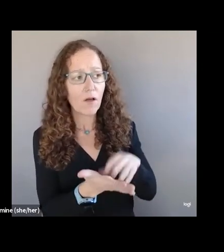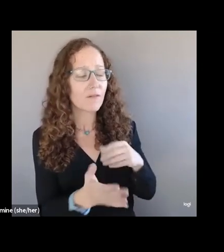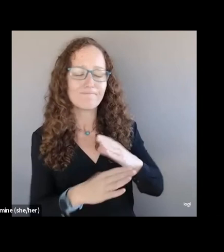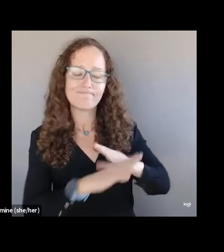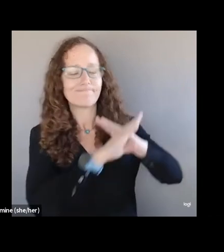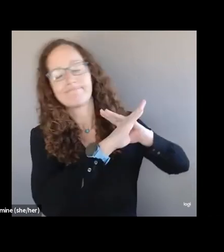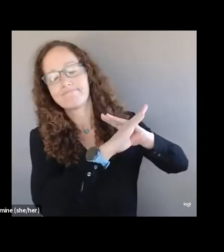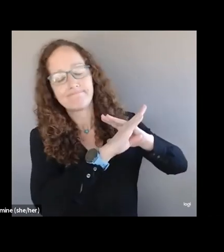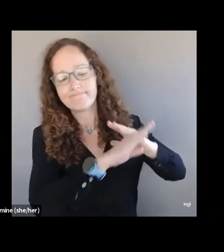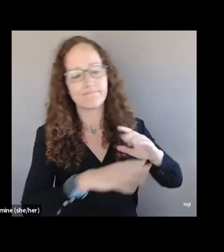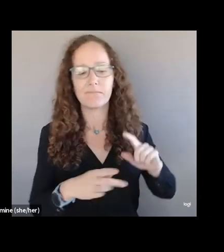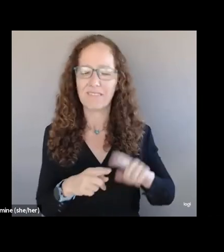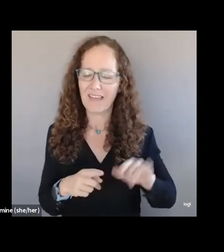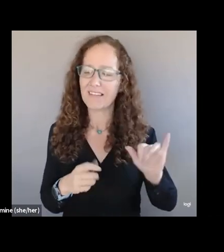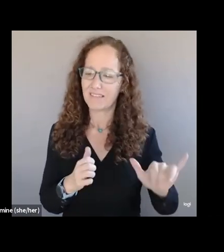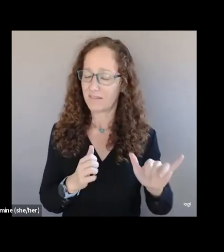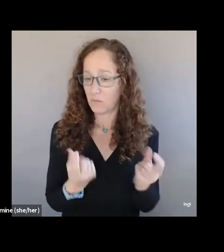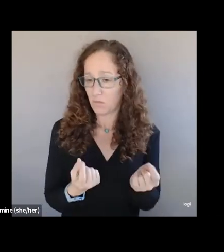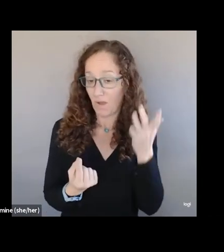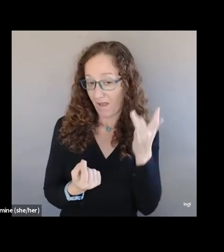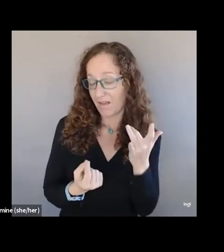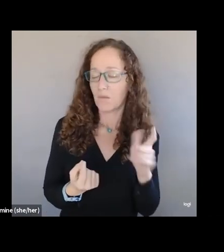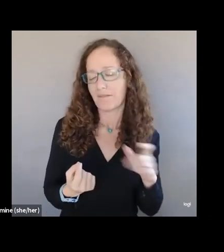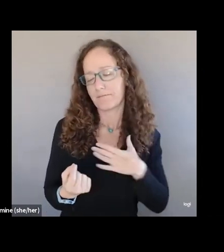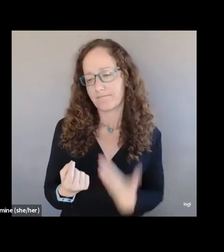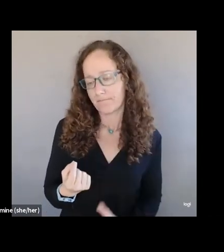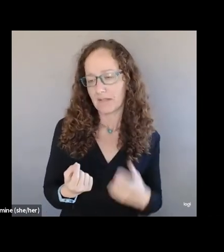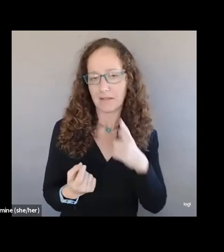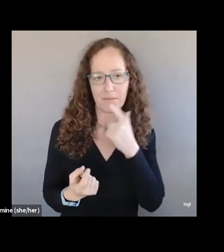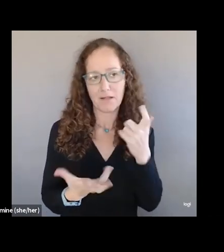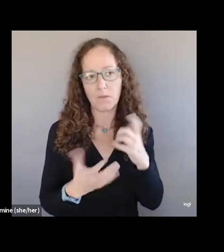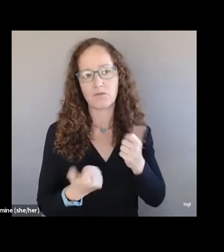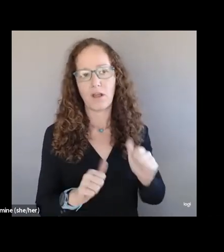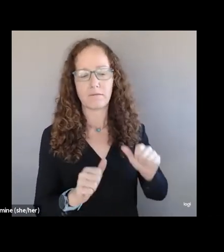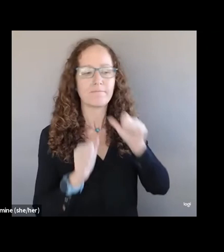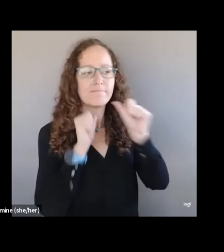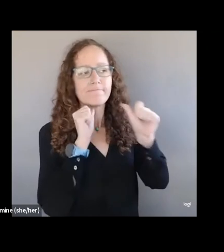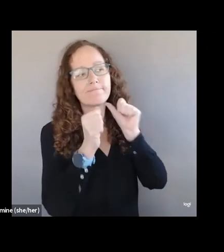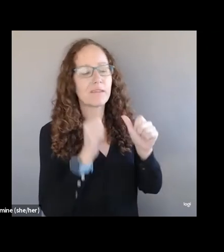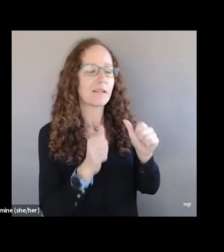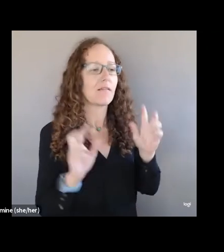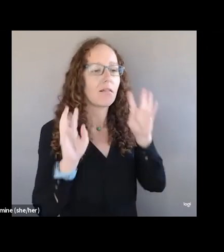is just some of the deep wisdom that comes forward and this really important and timely book. I'm so excited for today's